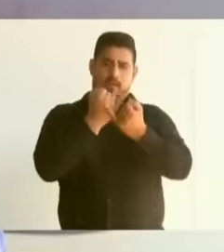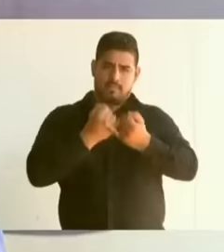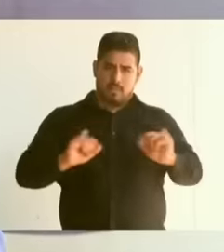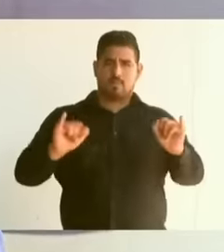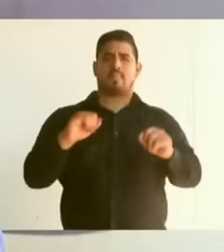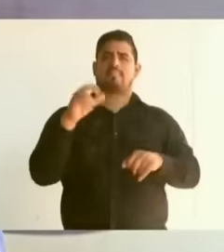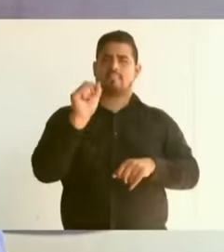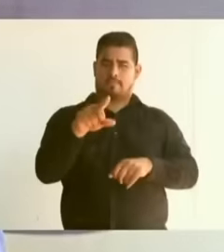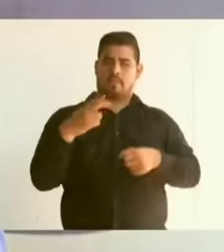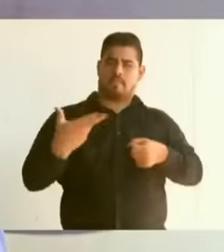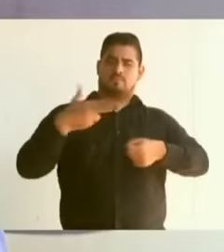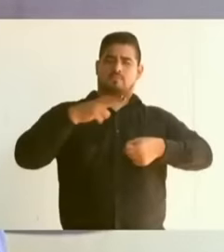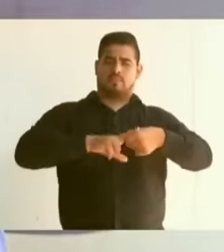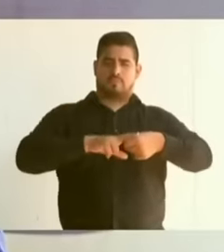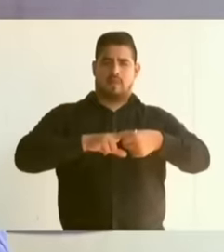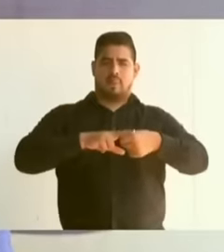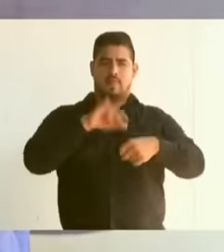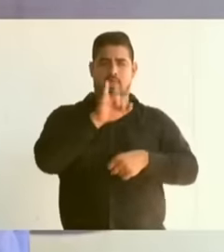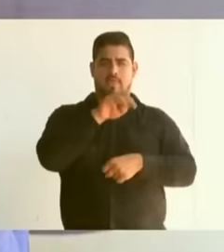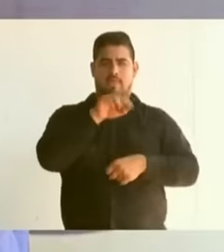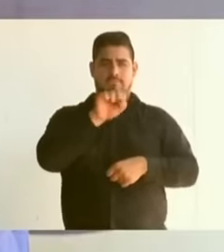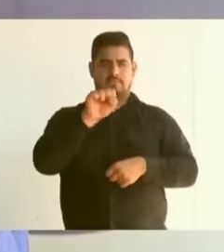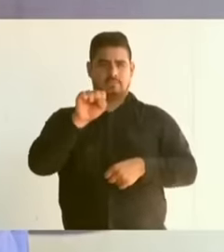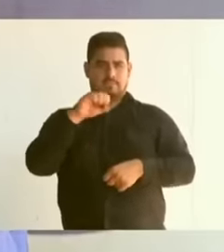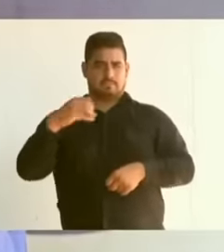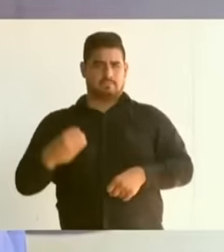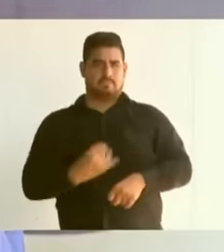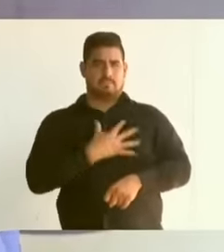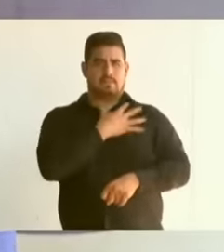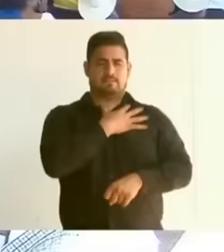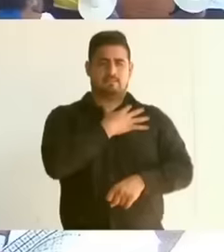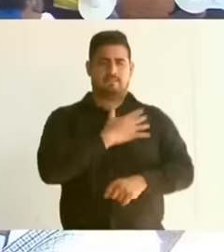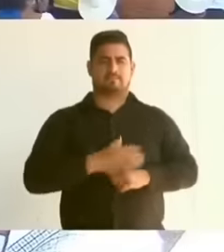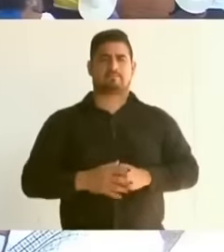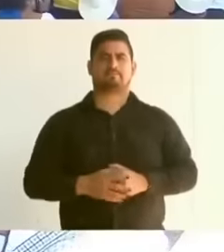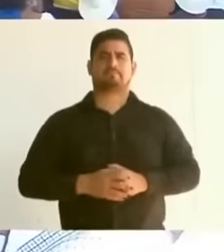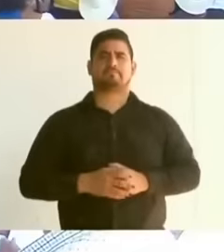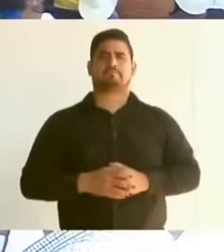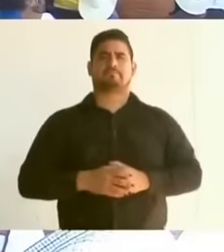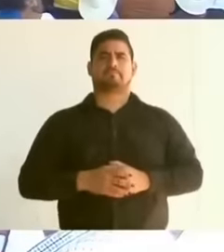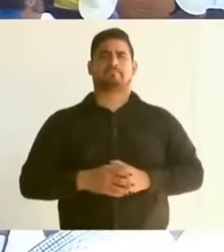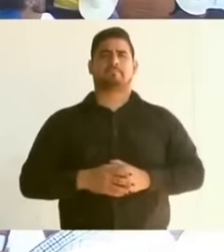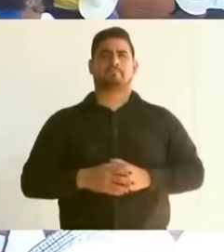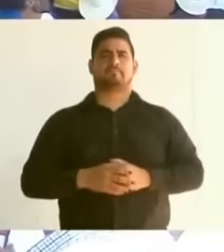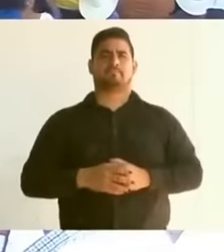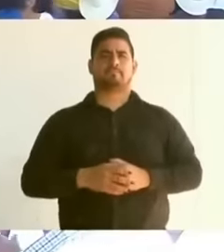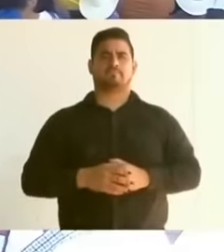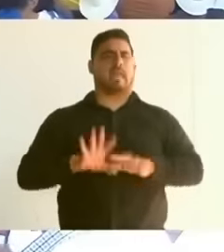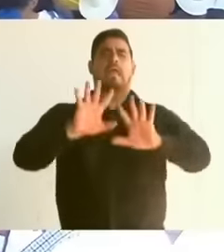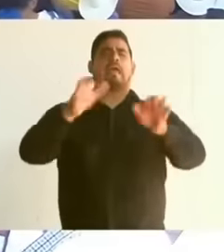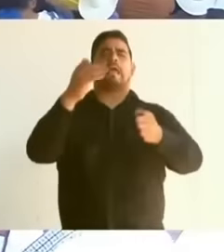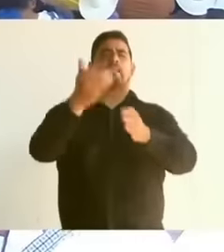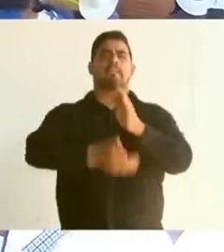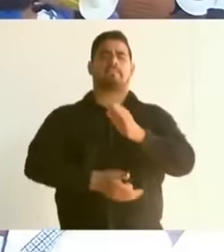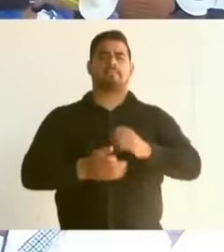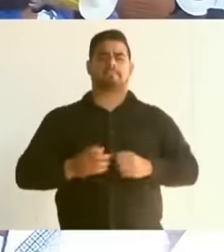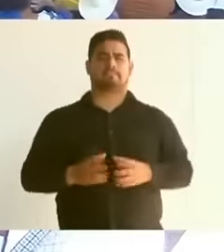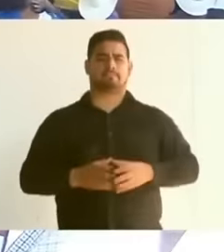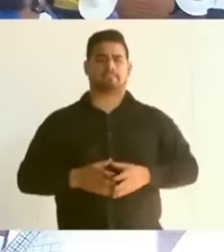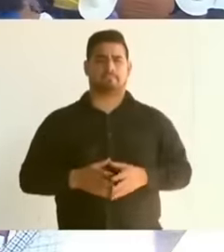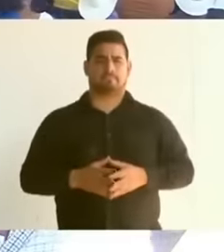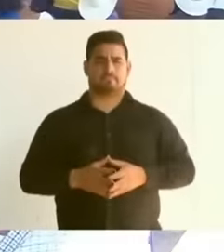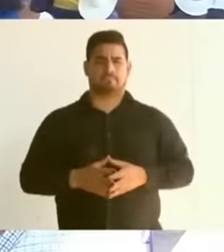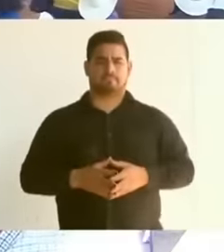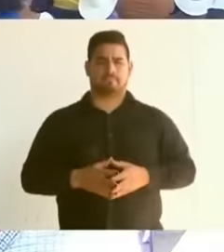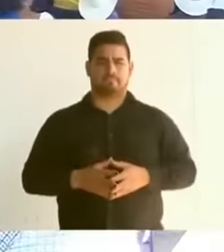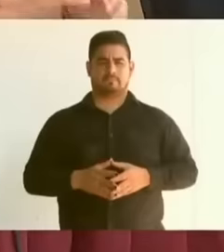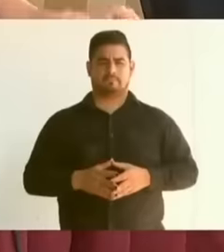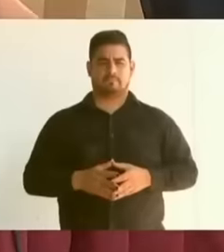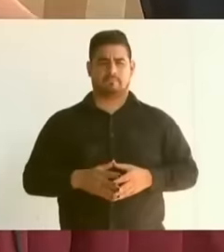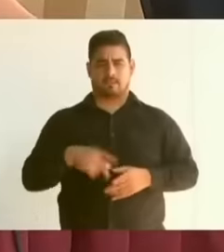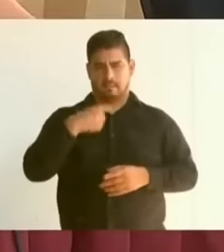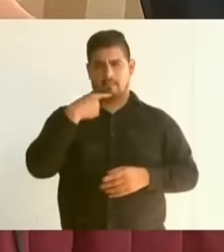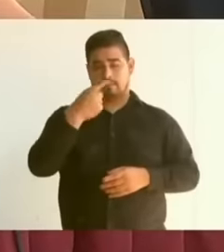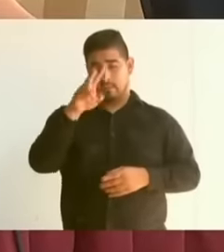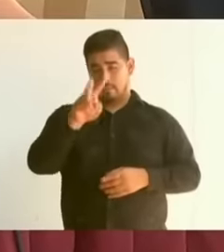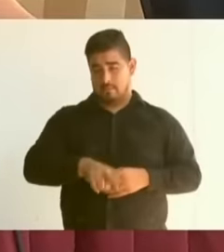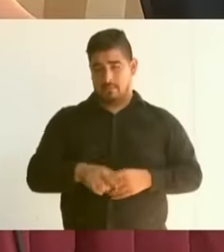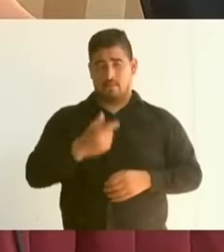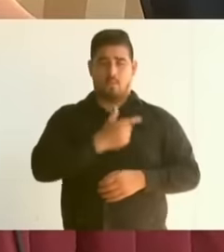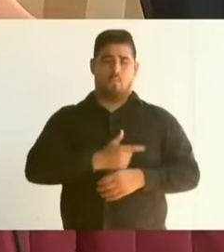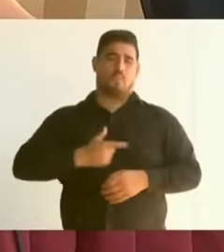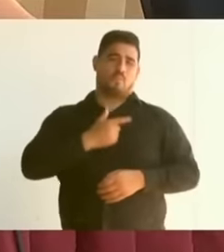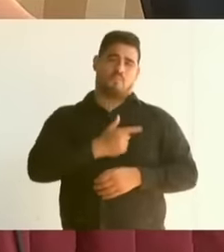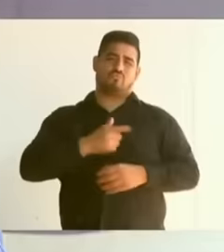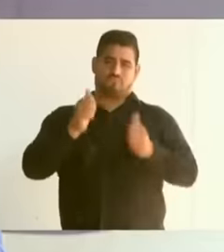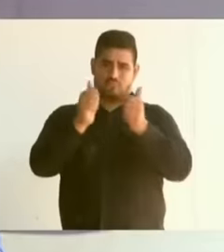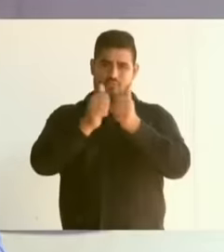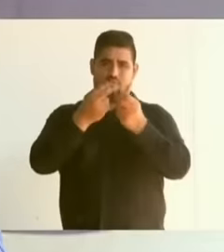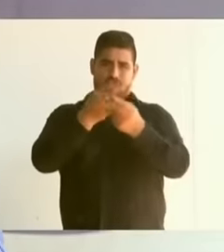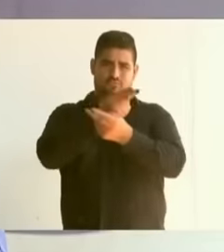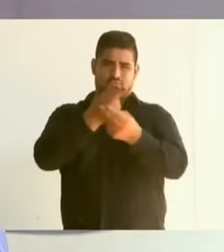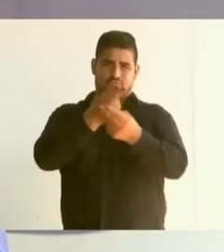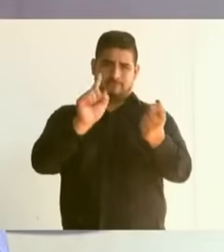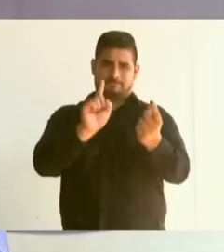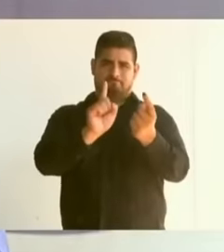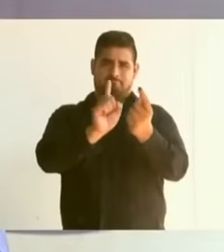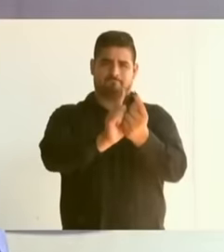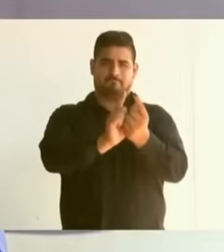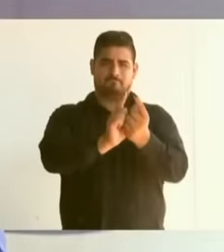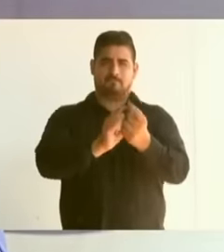well-being hospital and I will finish by telling you that I am very happy to be with you and that there is